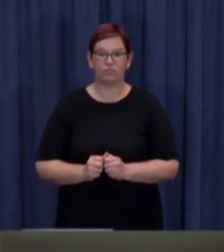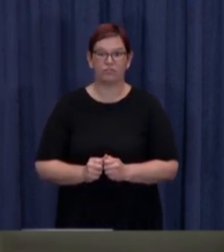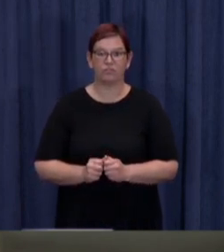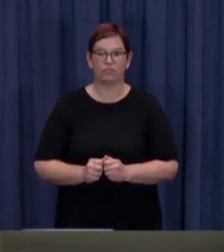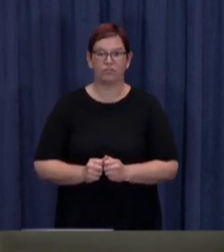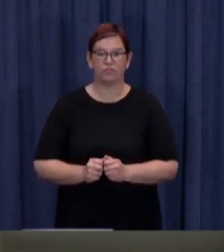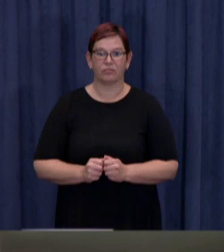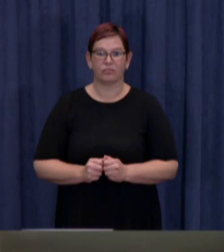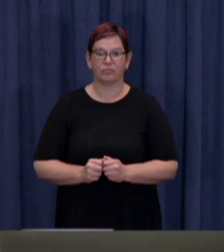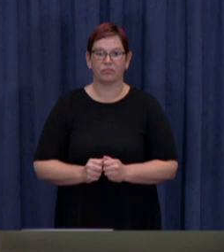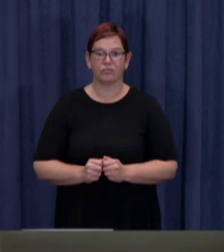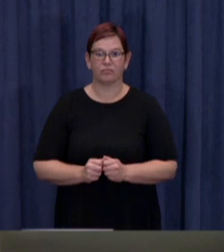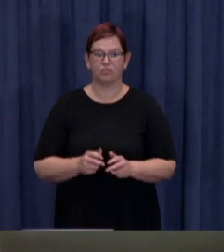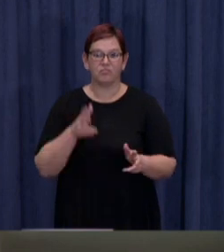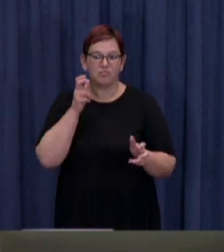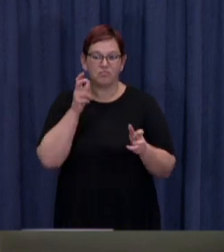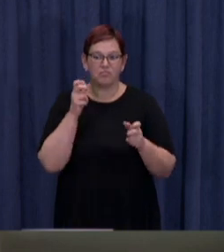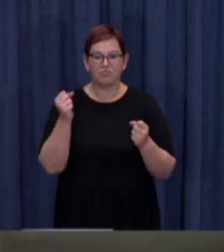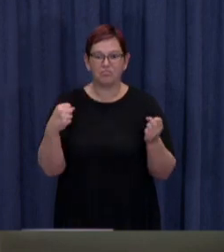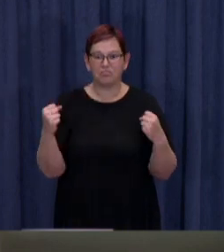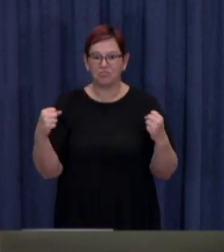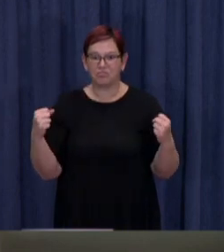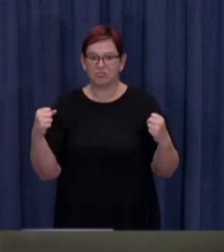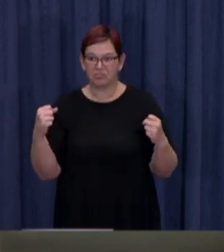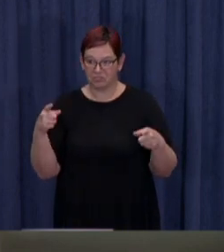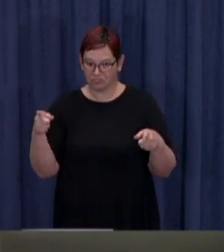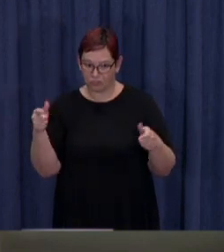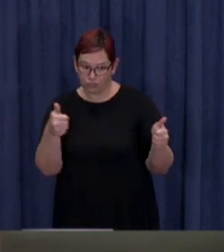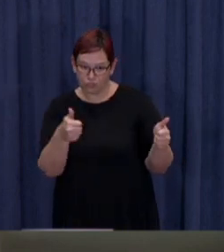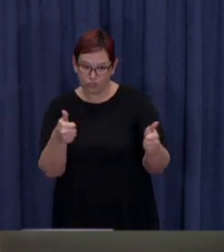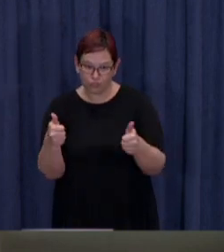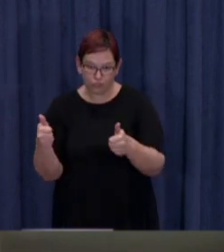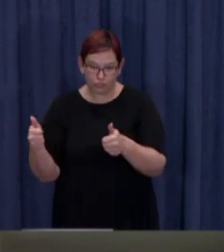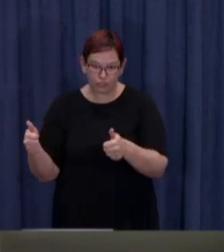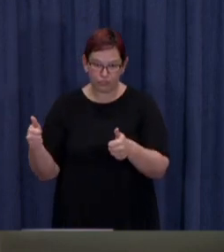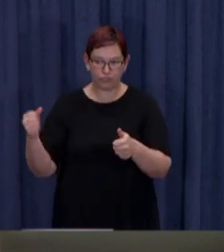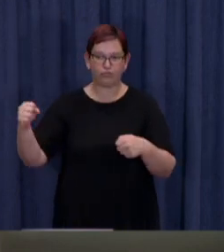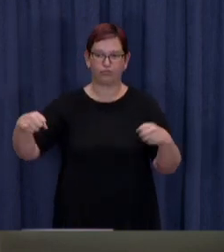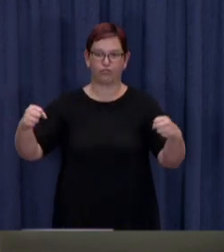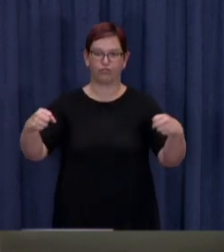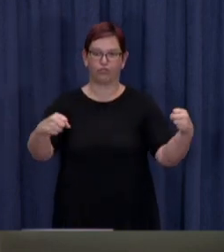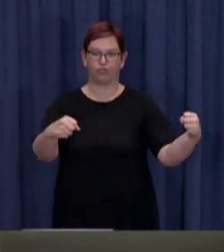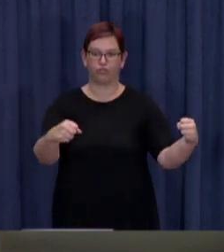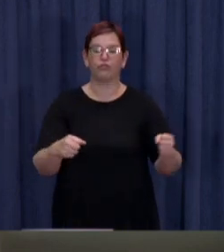yes you can hear me okay I'm prepared to start whenever